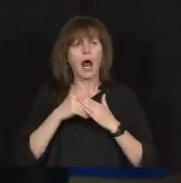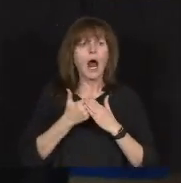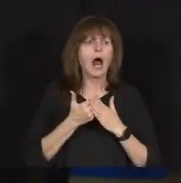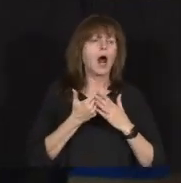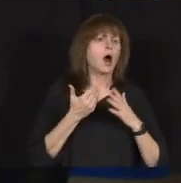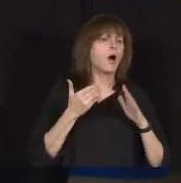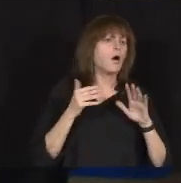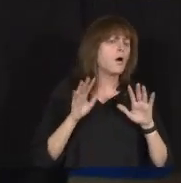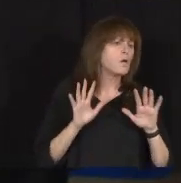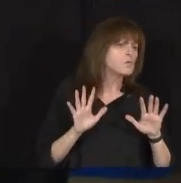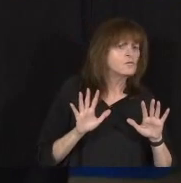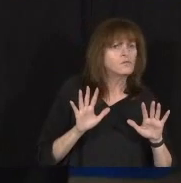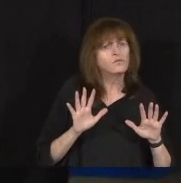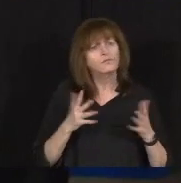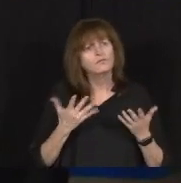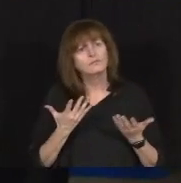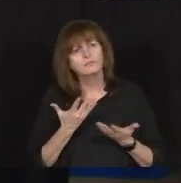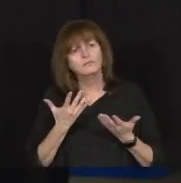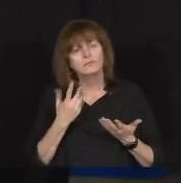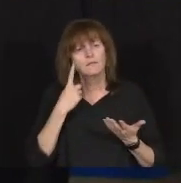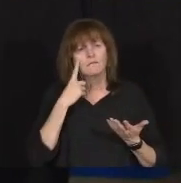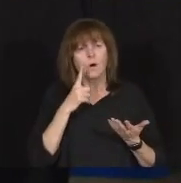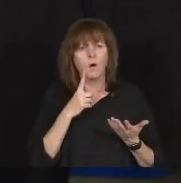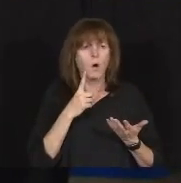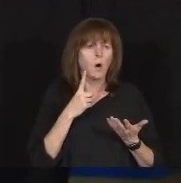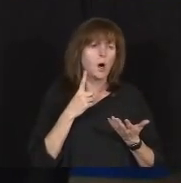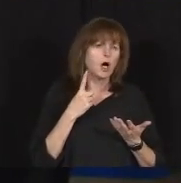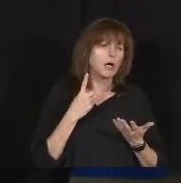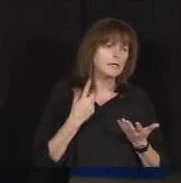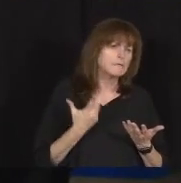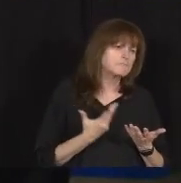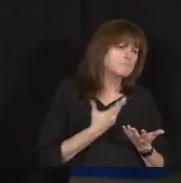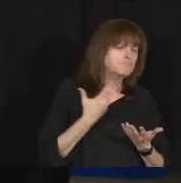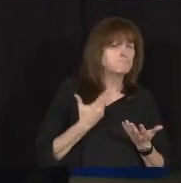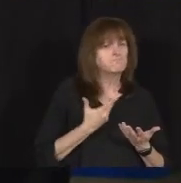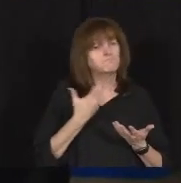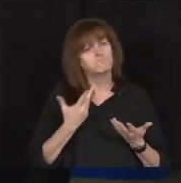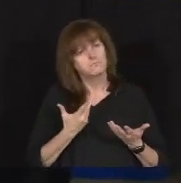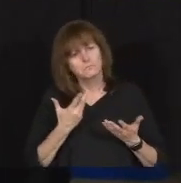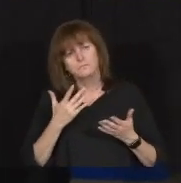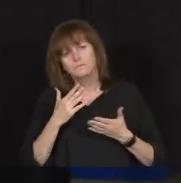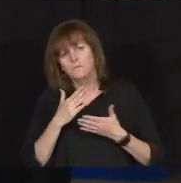w ould have been done o nce if people got